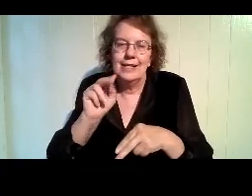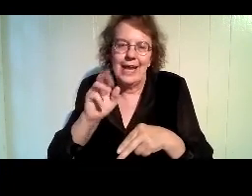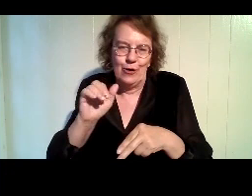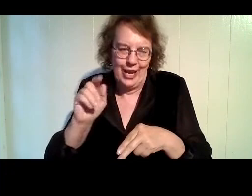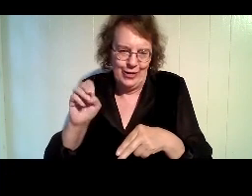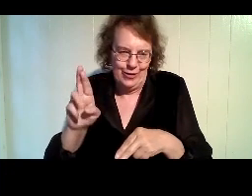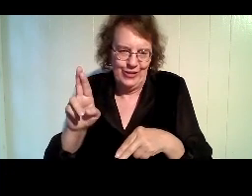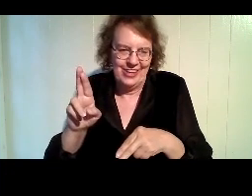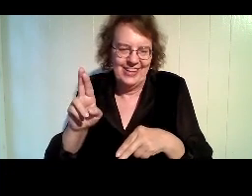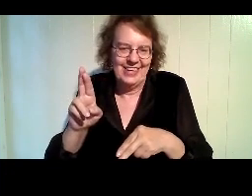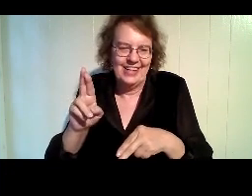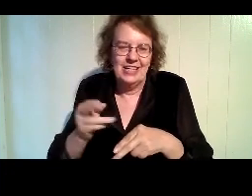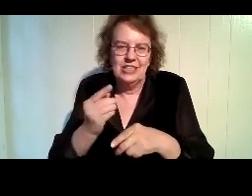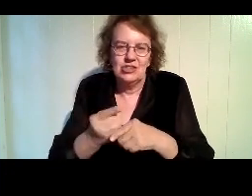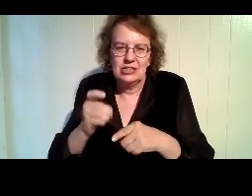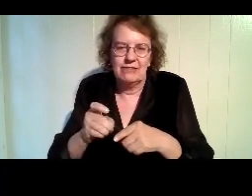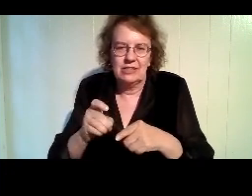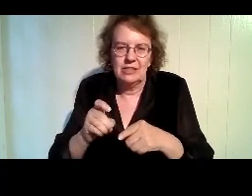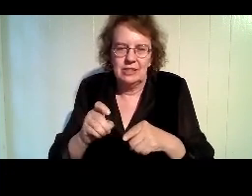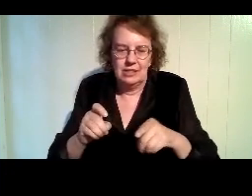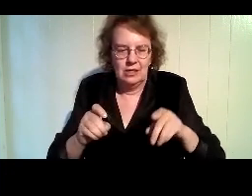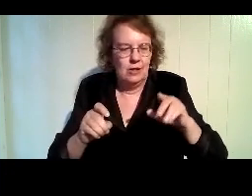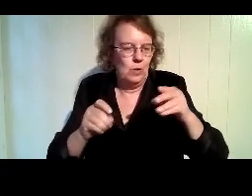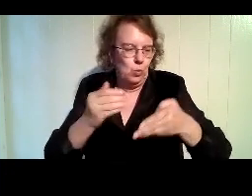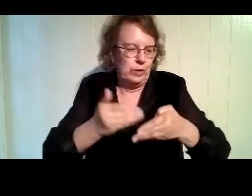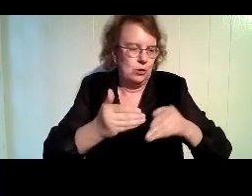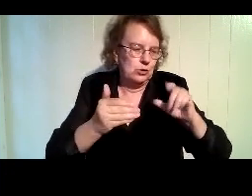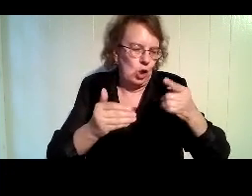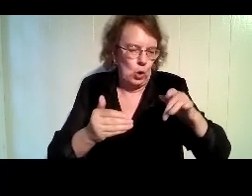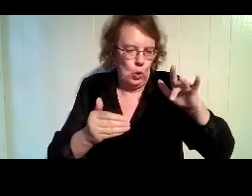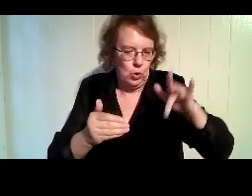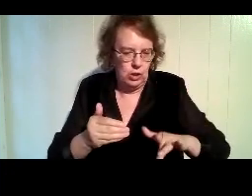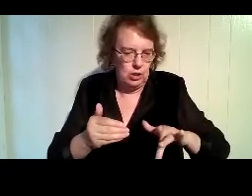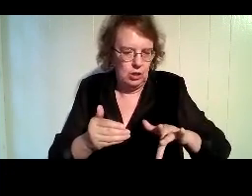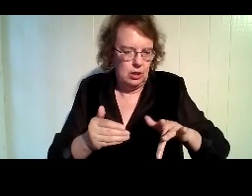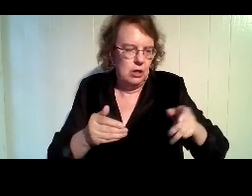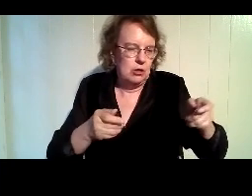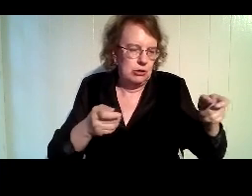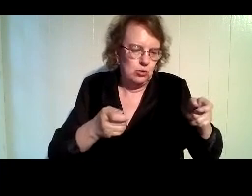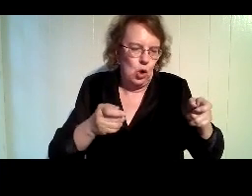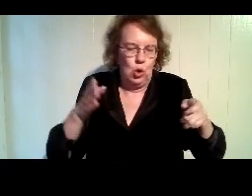And you just have to press the Windows logo key. Control and enter to turn it on, or turn it off.